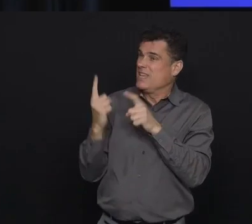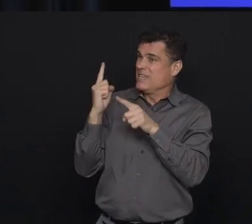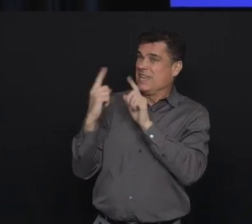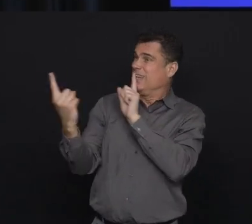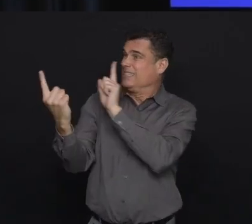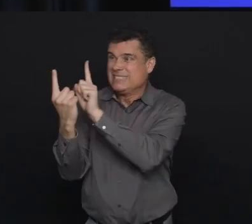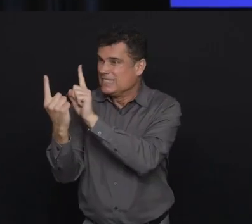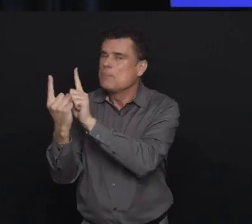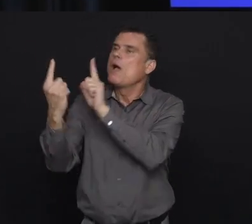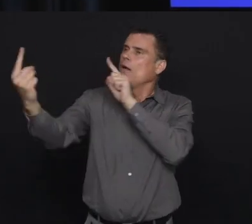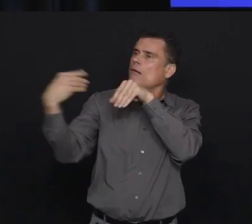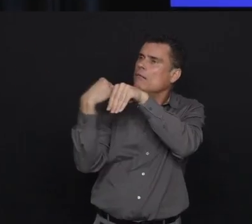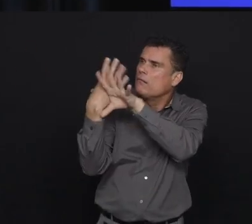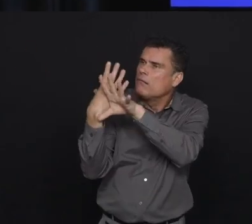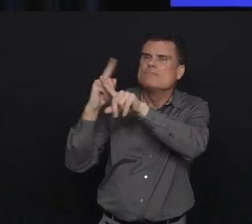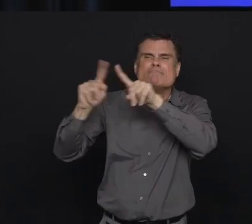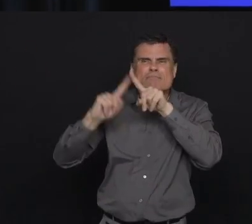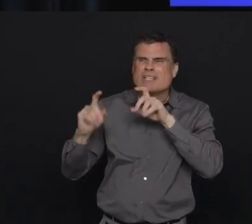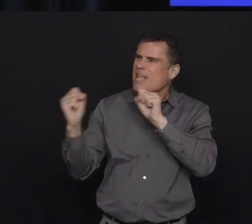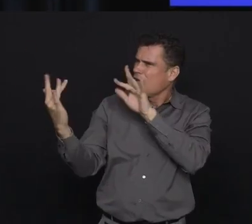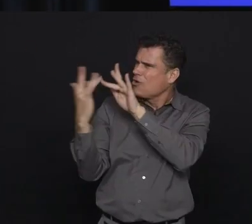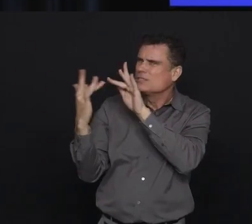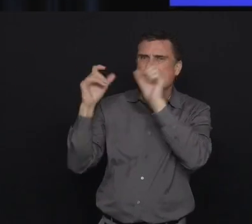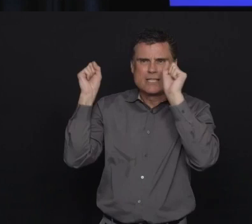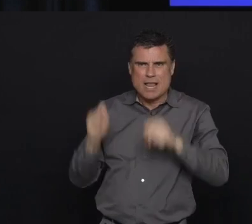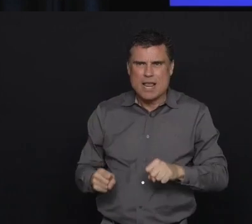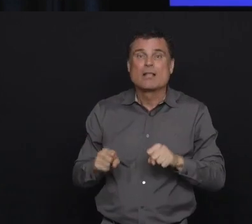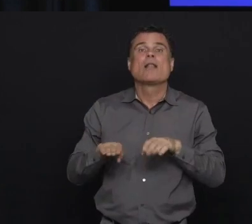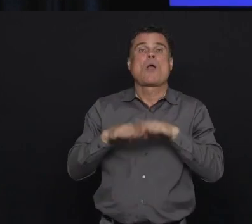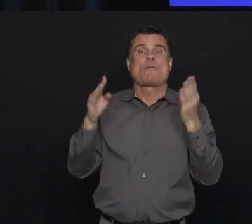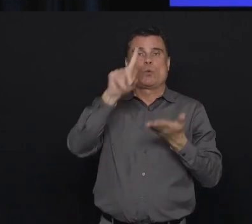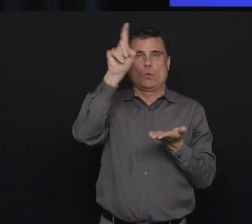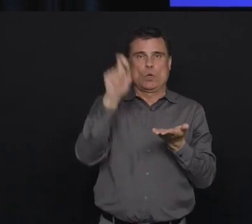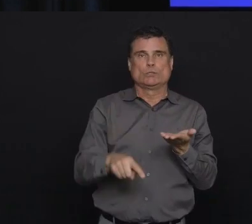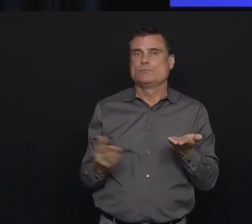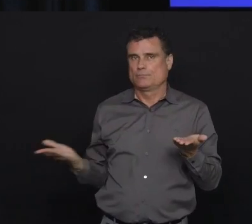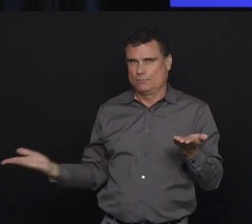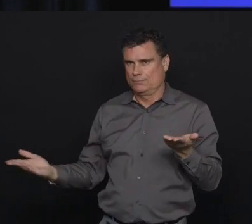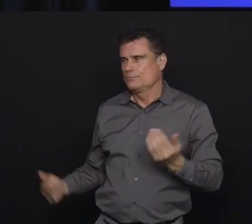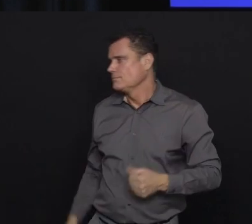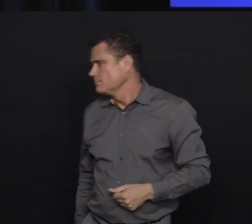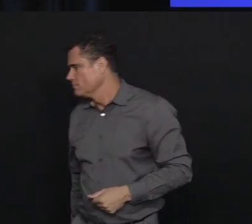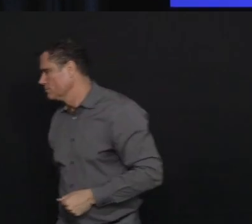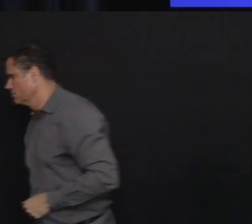I would be happy to take your questions now. As a friendly reminder, please enter